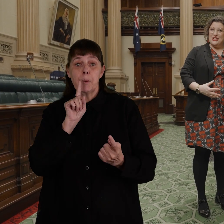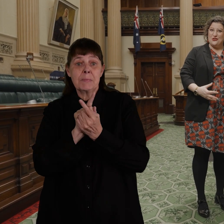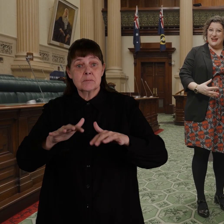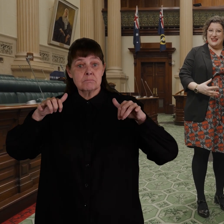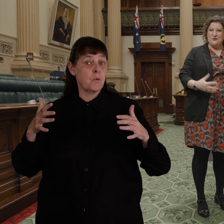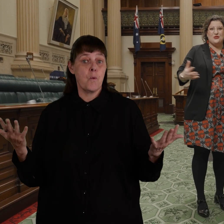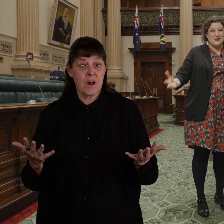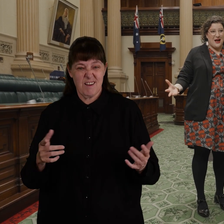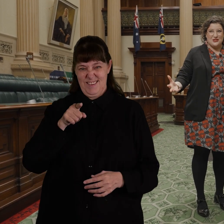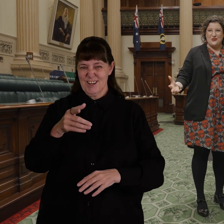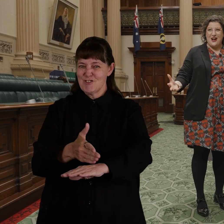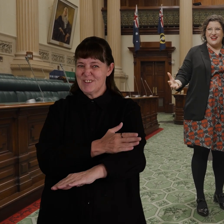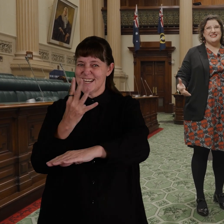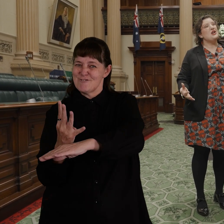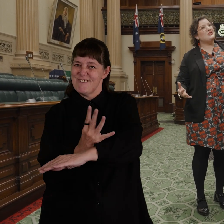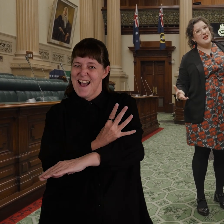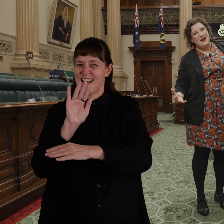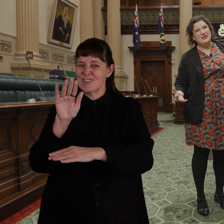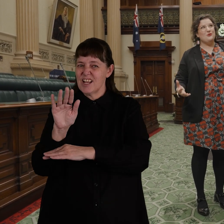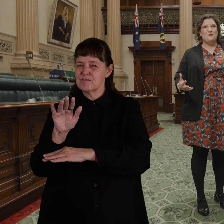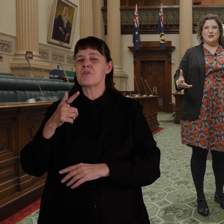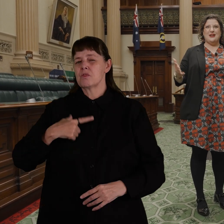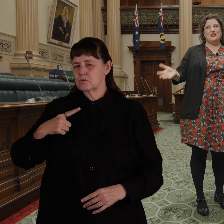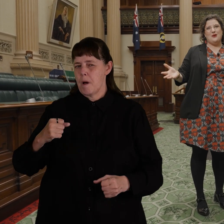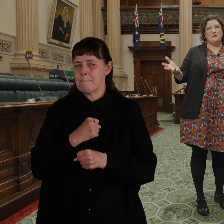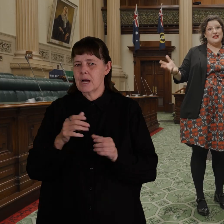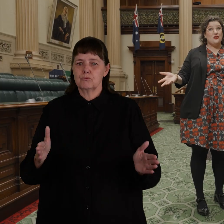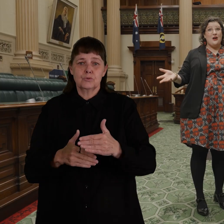the village green, which was a patch of grass, so they made the rooms green to represent the